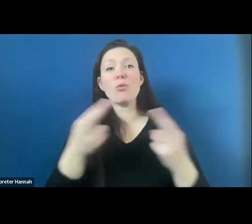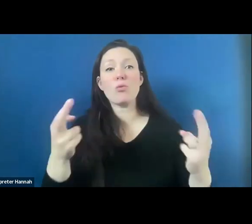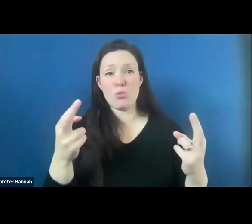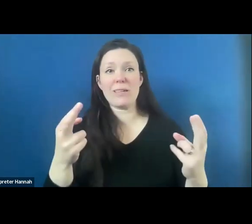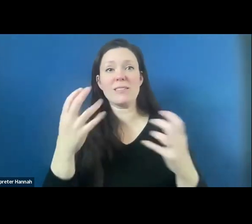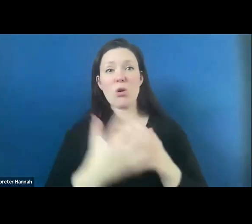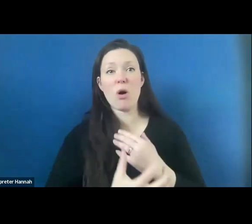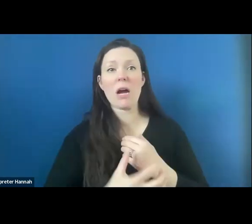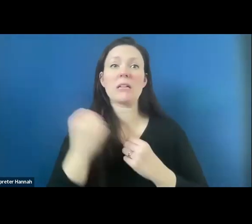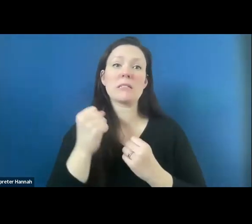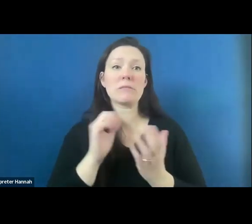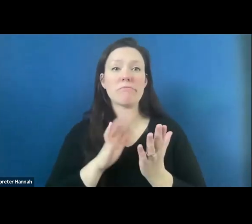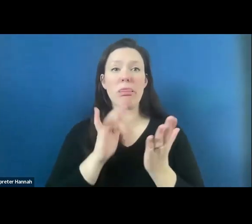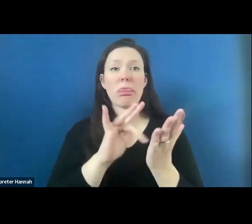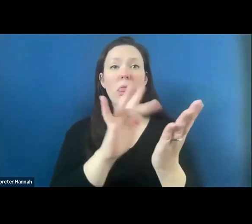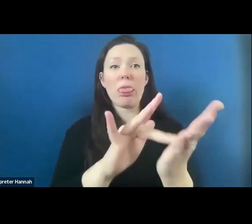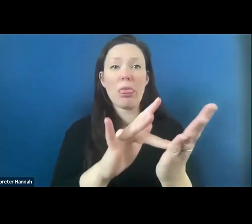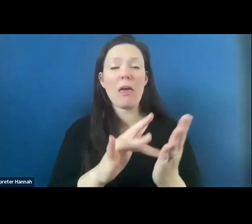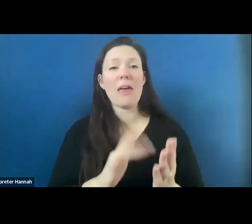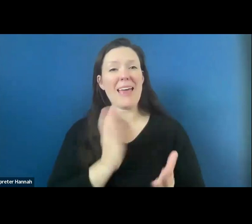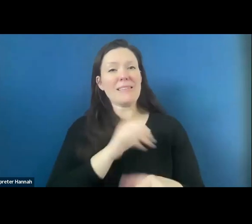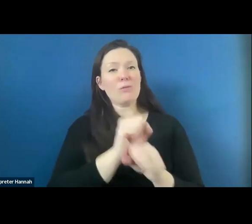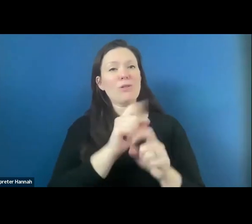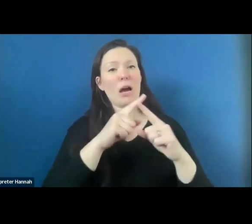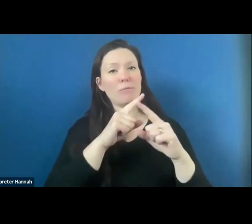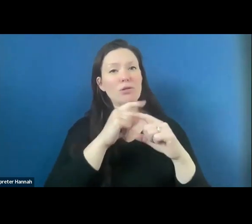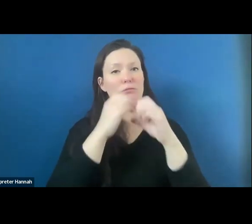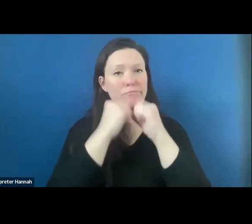which we consider to be the new form of settler colonialism.